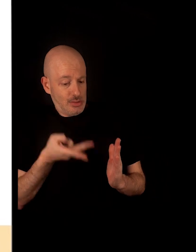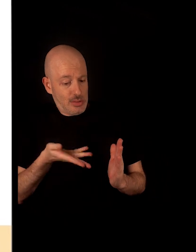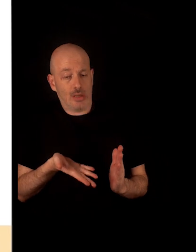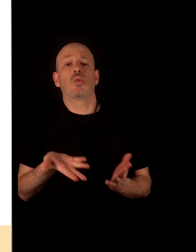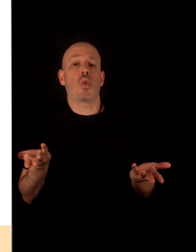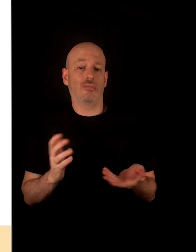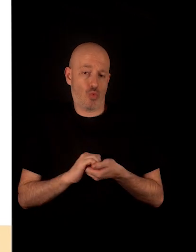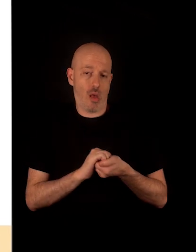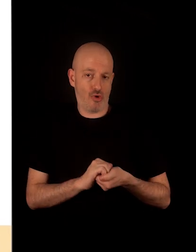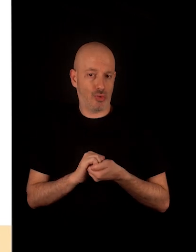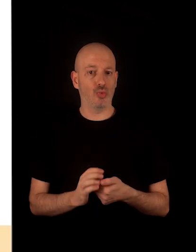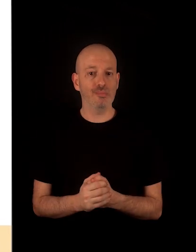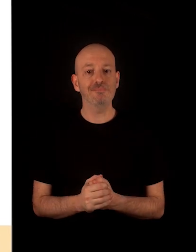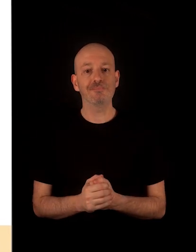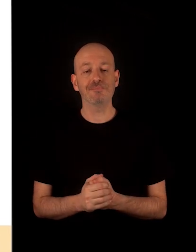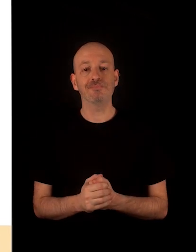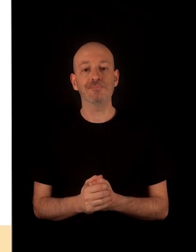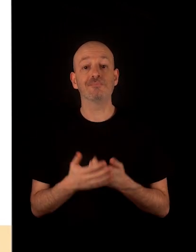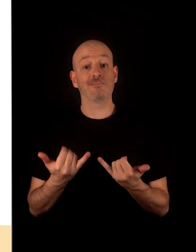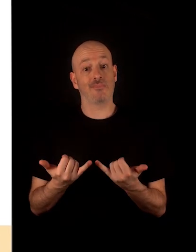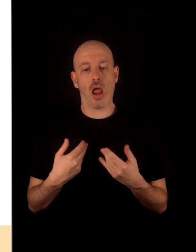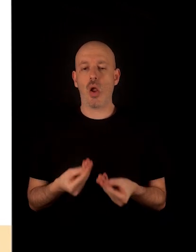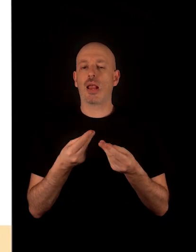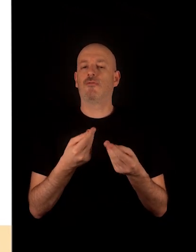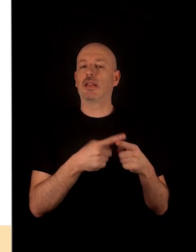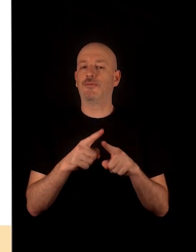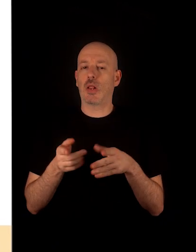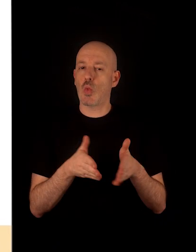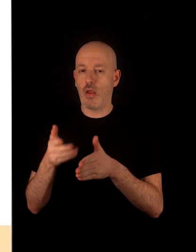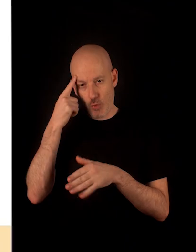and for the same duration. I highligh this because many times we have the question